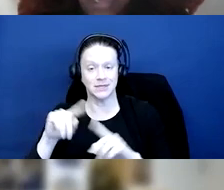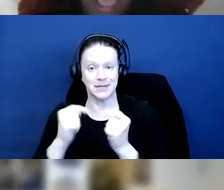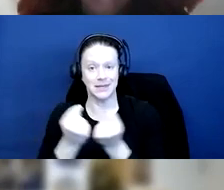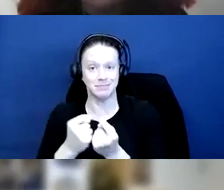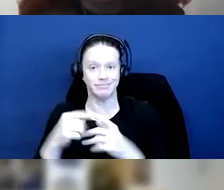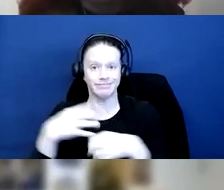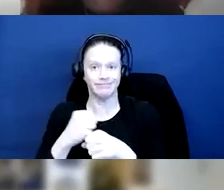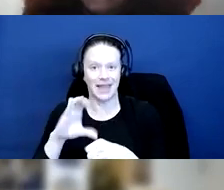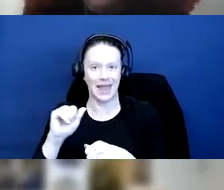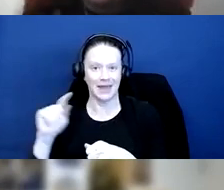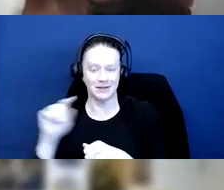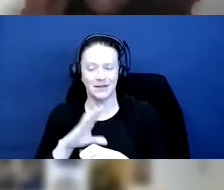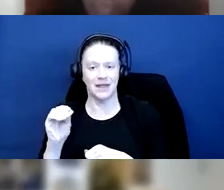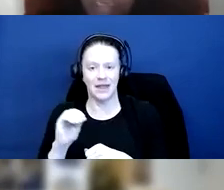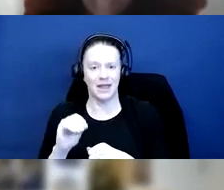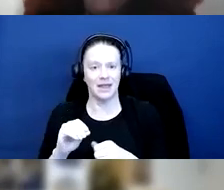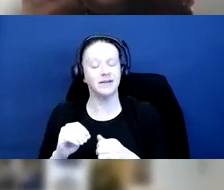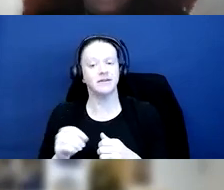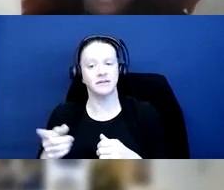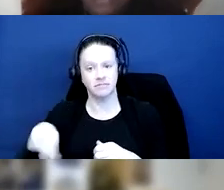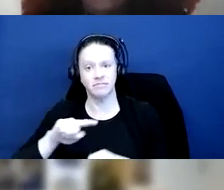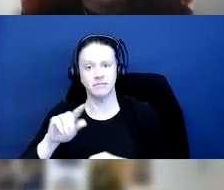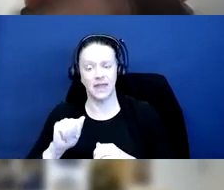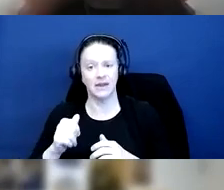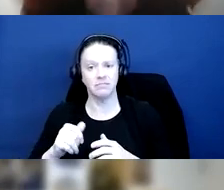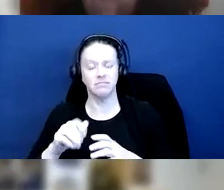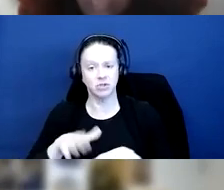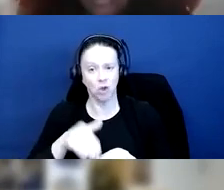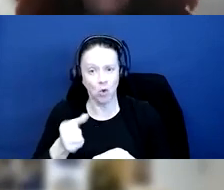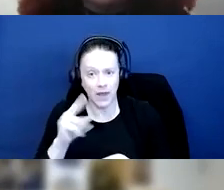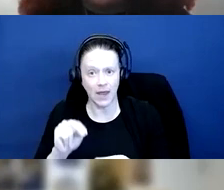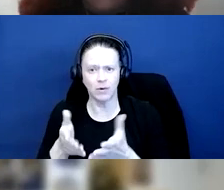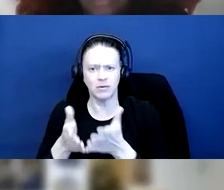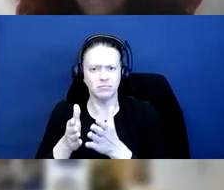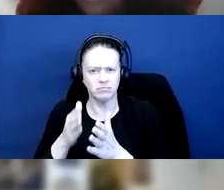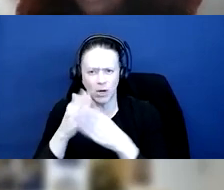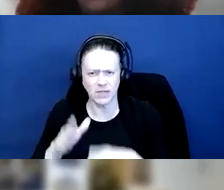and asked for like just kind of slowing down and breaking it down what is policy and advocacy work in Oregon